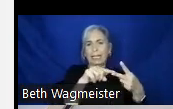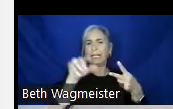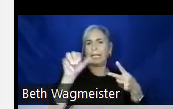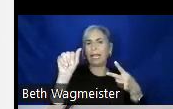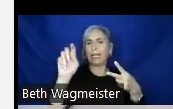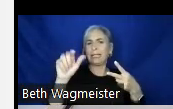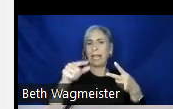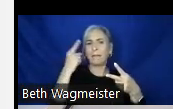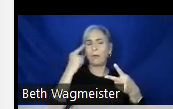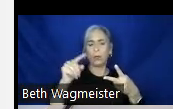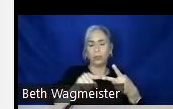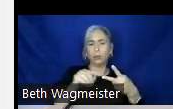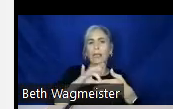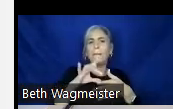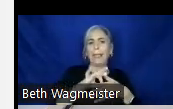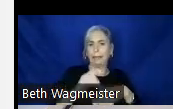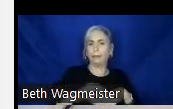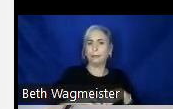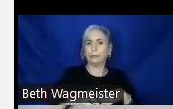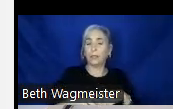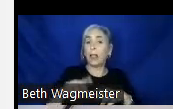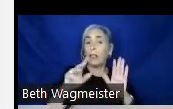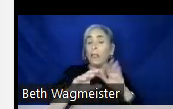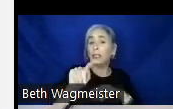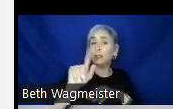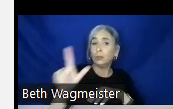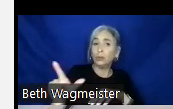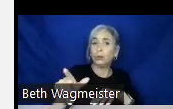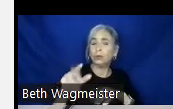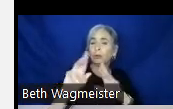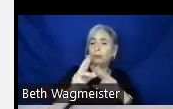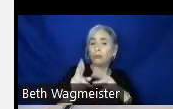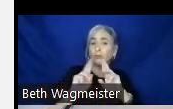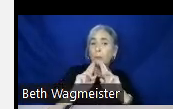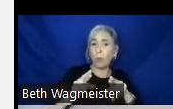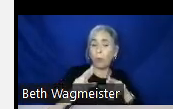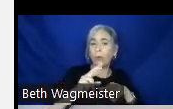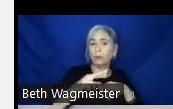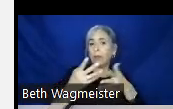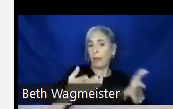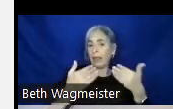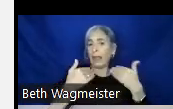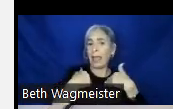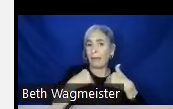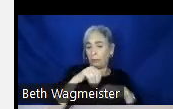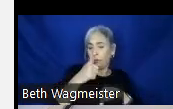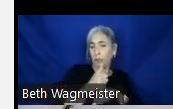There is a tool offered by W3C the WCAG tool that I built when there that helps you build